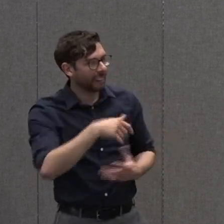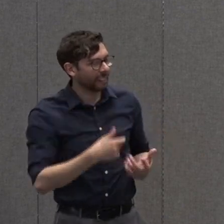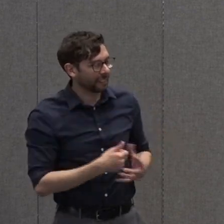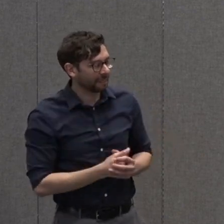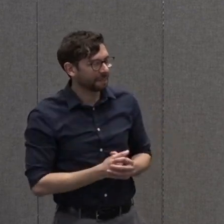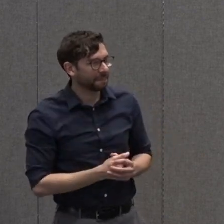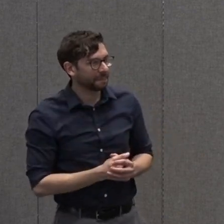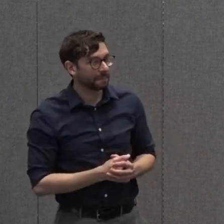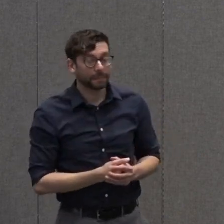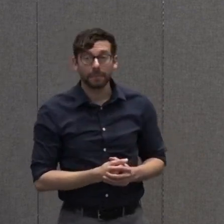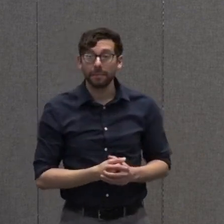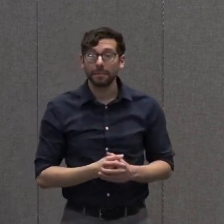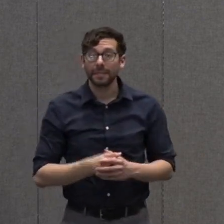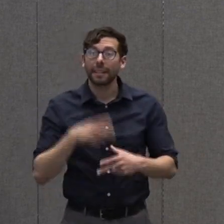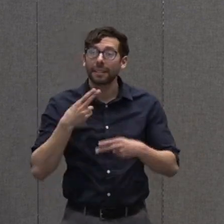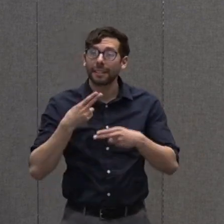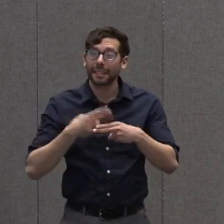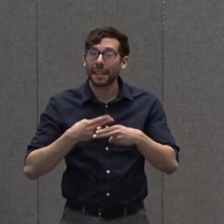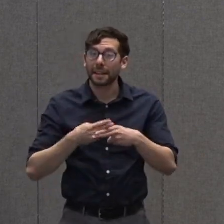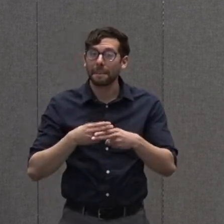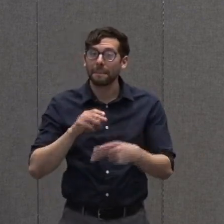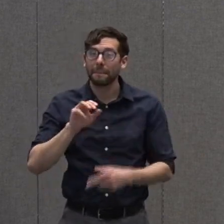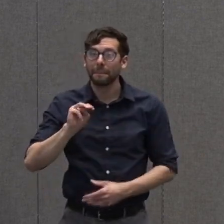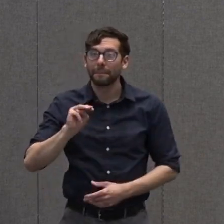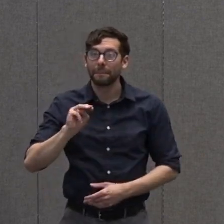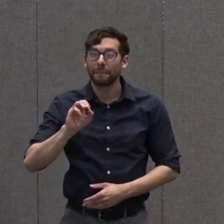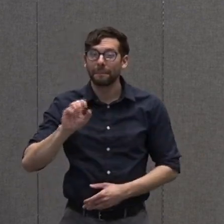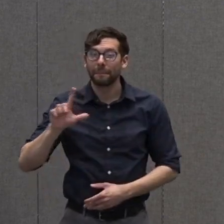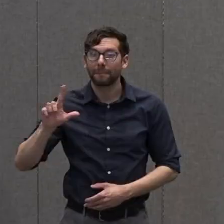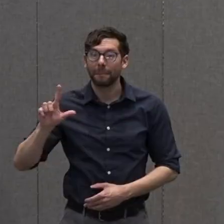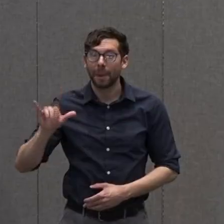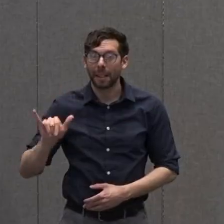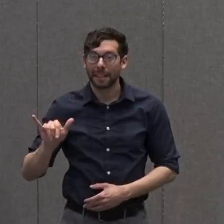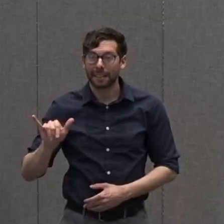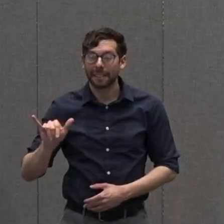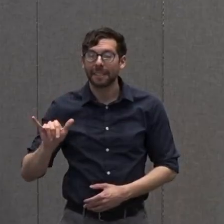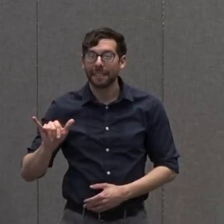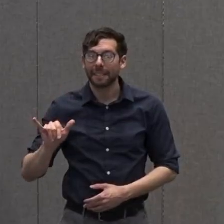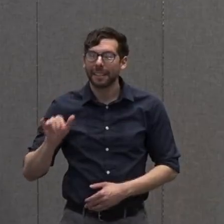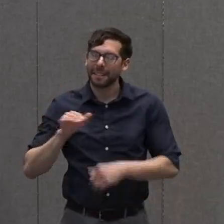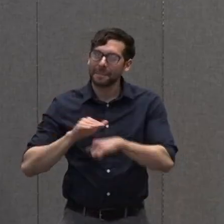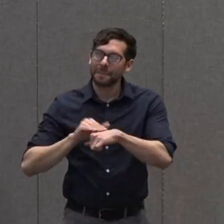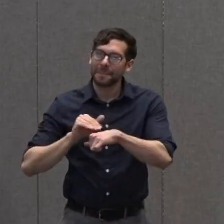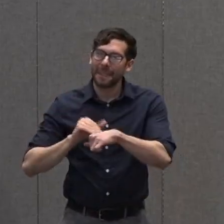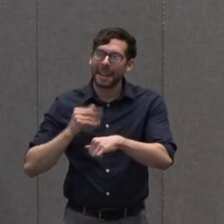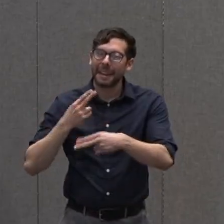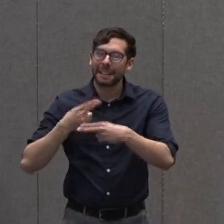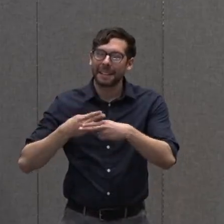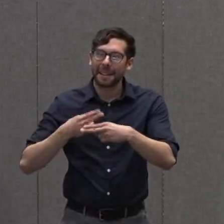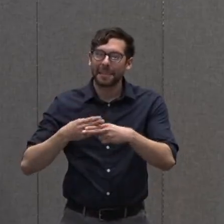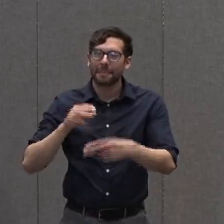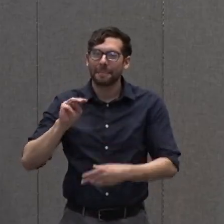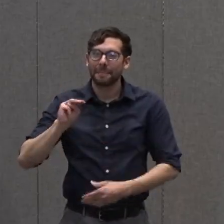This is Molly, she does have a pet name, and the kids know her. - Victor can you get in here. Tight on Molly, here?